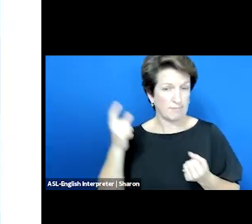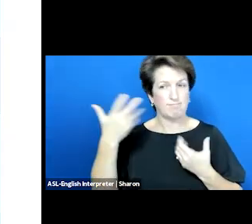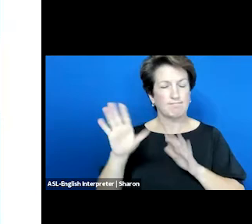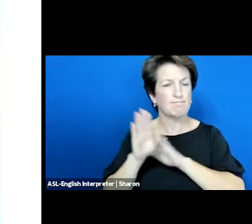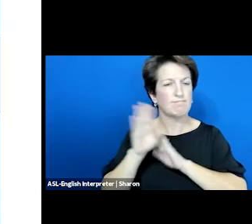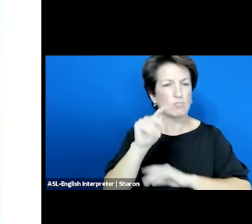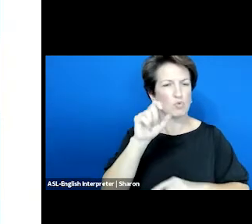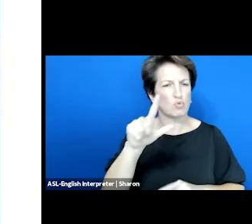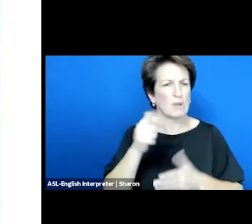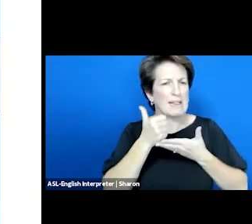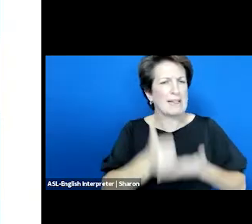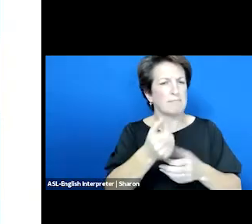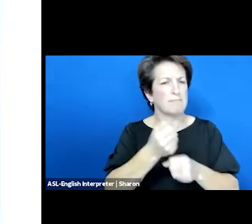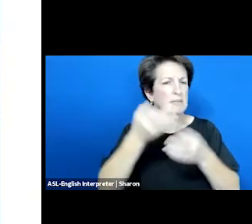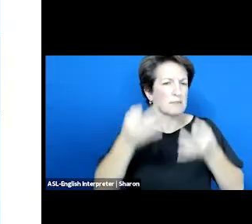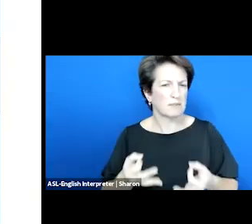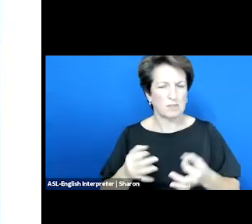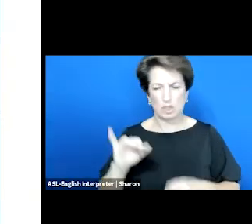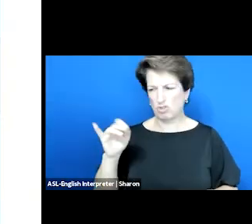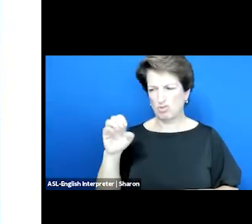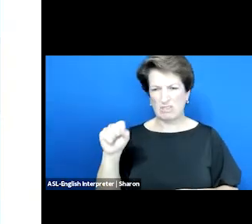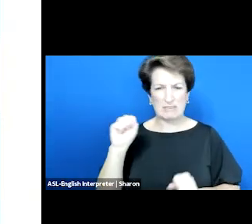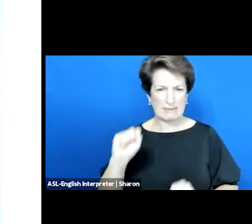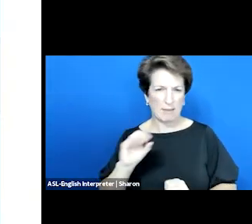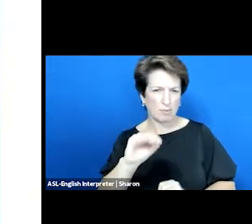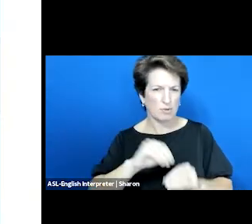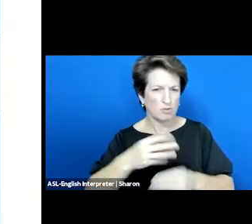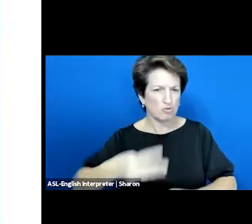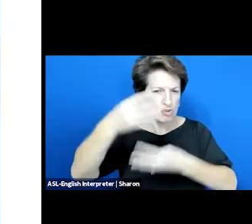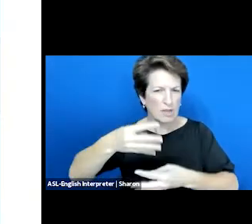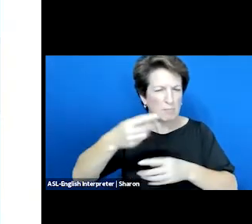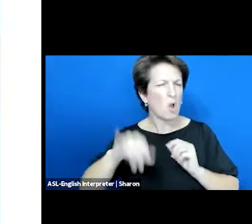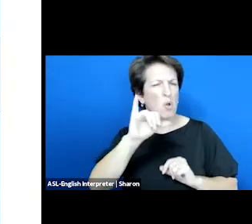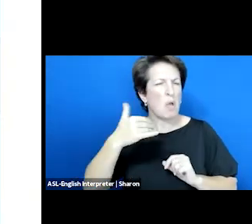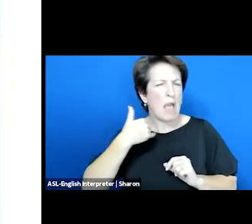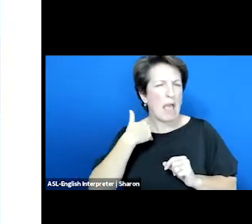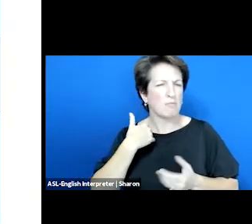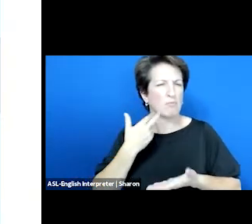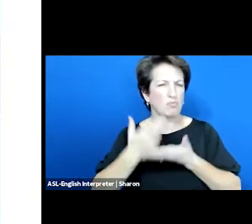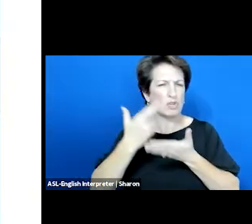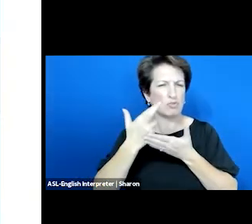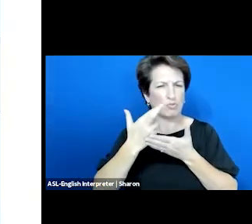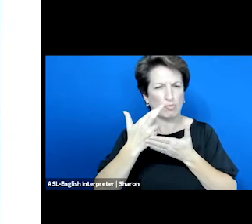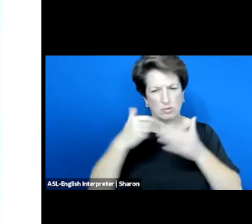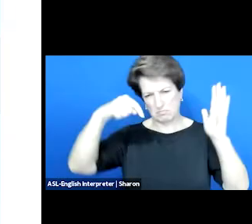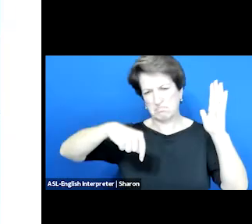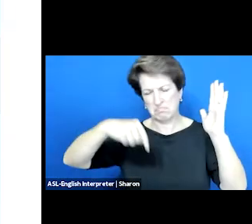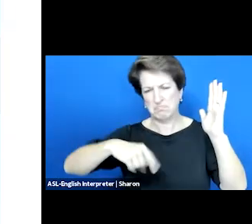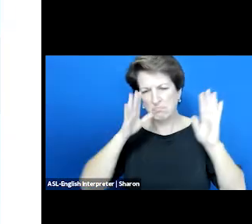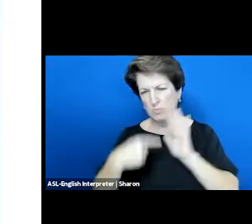infection that can be passed to the unborn baby. It is a great benefit since at this time infants are not able to get the vaccine. We do recommend if you have a healthcare provider or a OB/ GYN to have those conversations with them, as